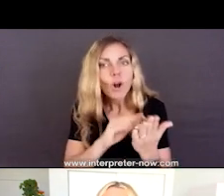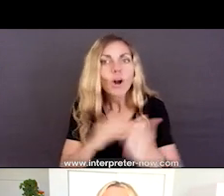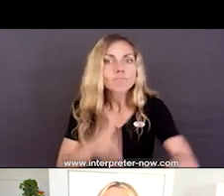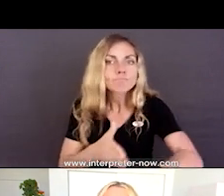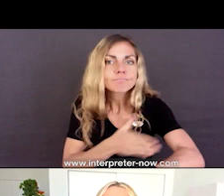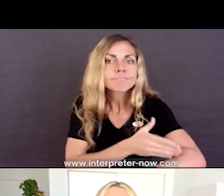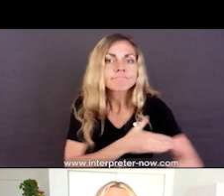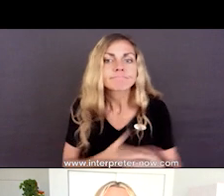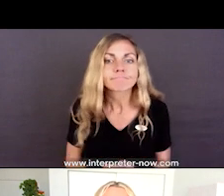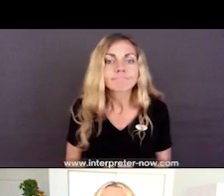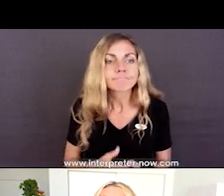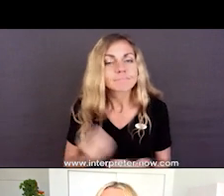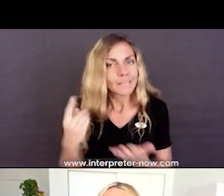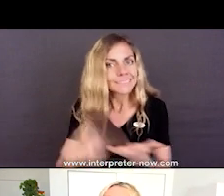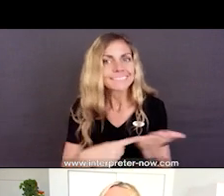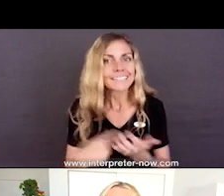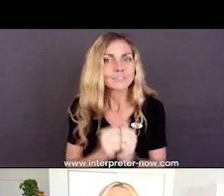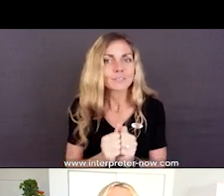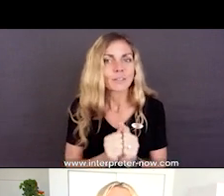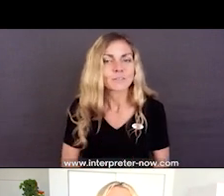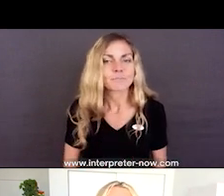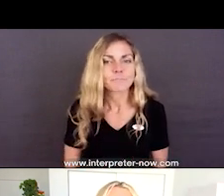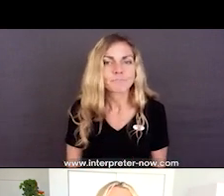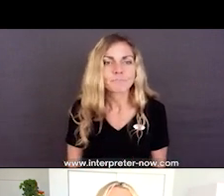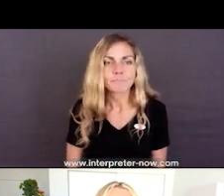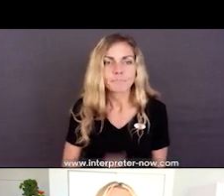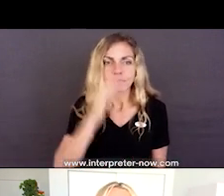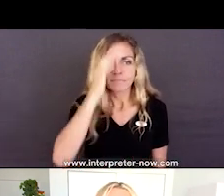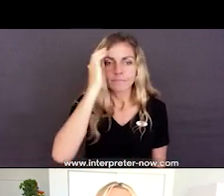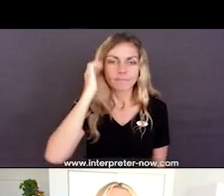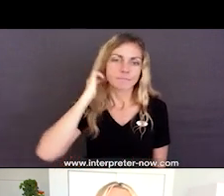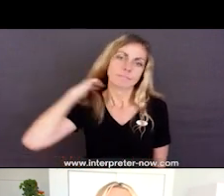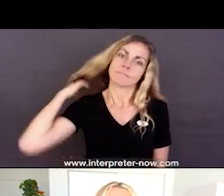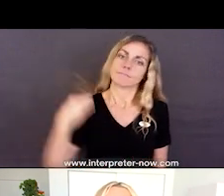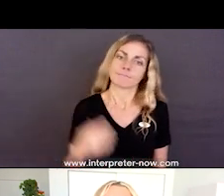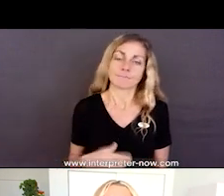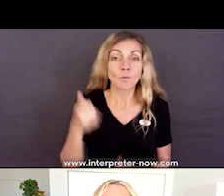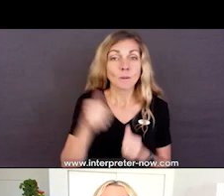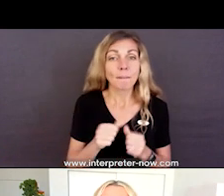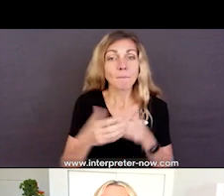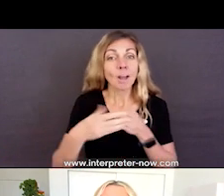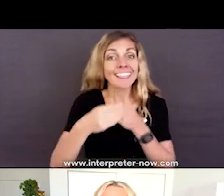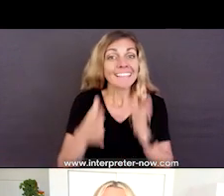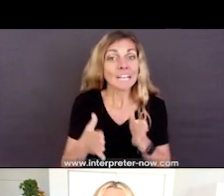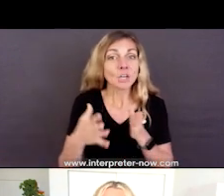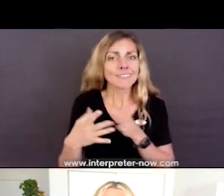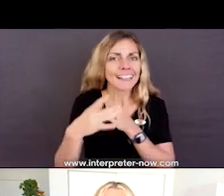learn and deepen their learning and discuss those together. Remember that leaders lead the change.